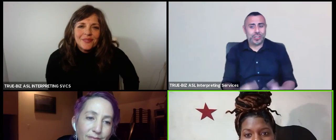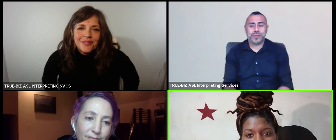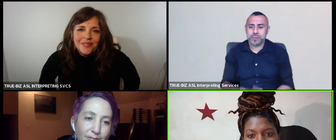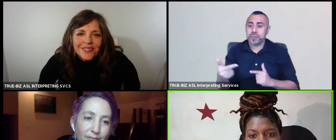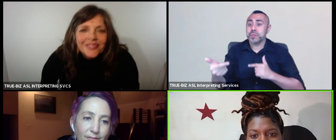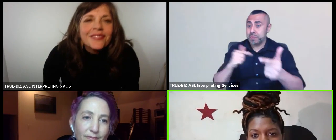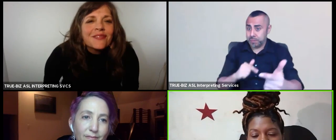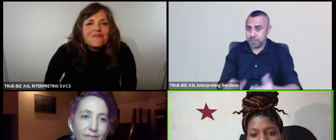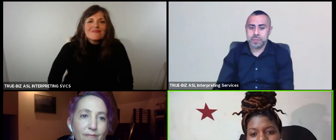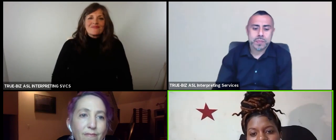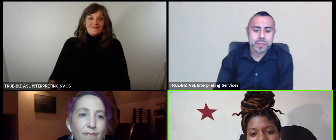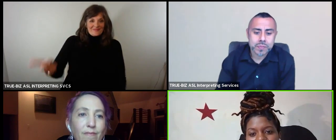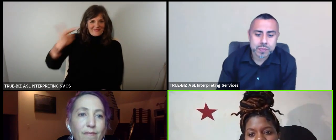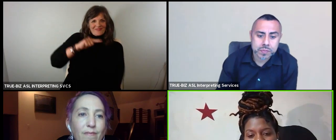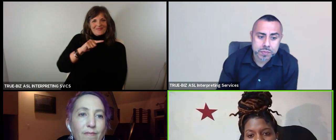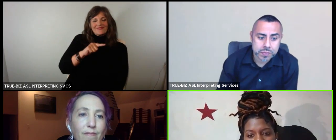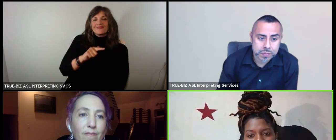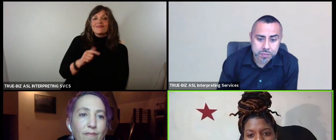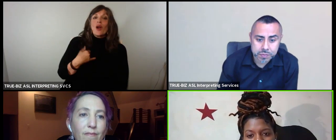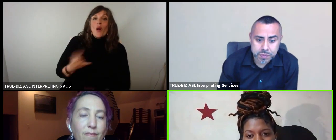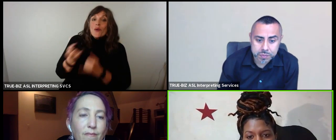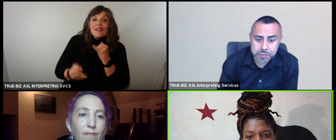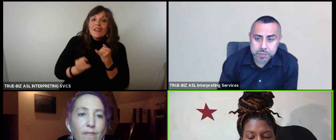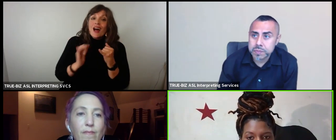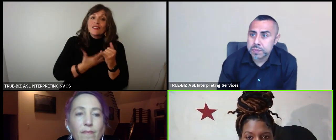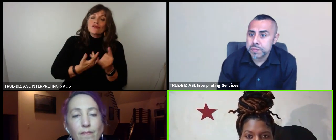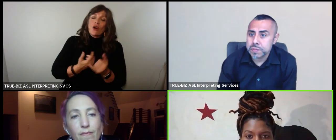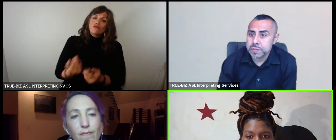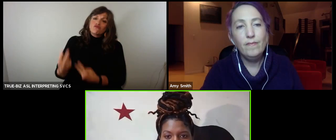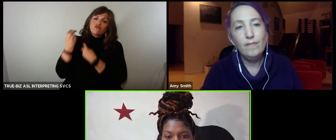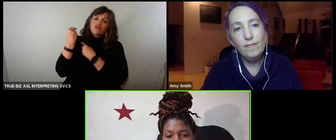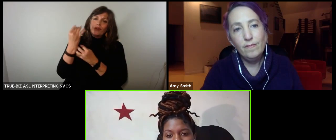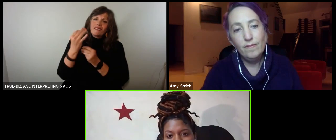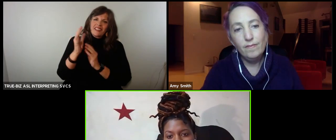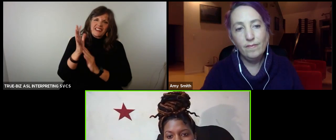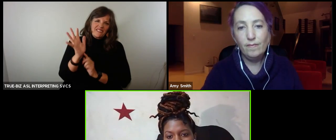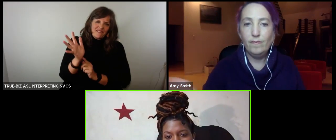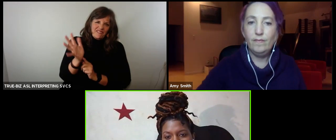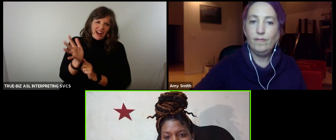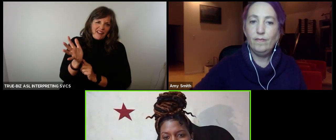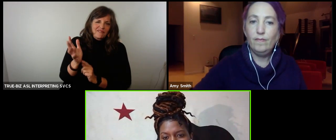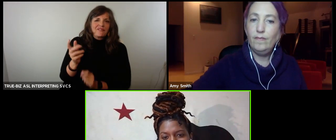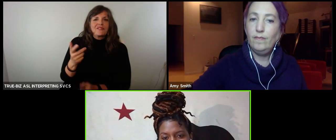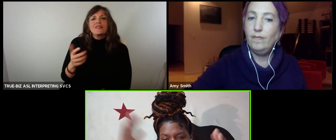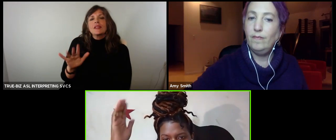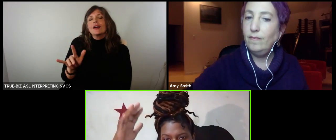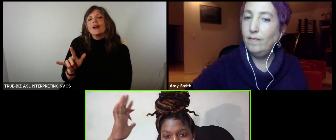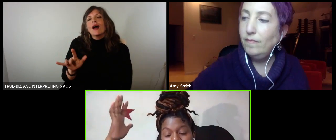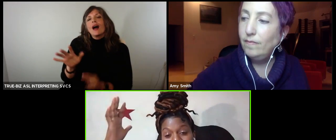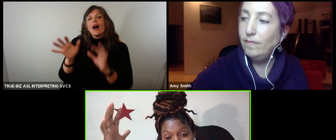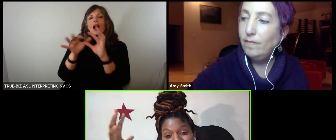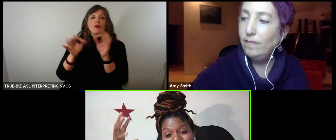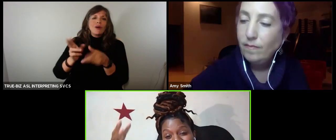So I wanna do the last of our reflective fives and I'm gonna name out some populations